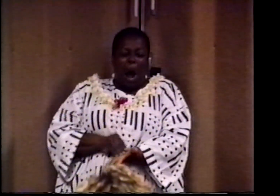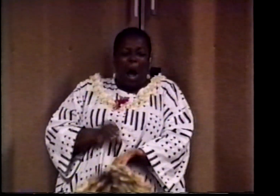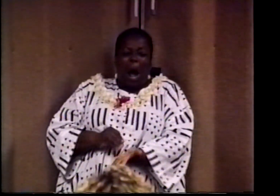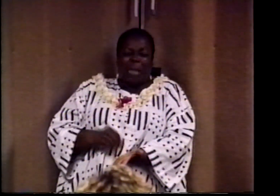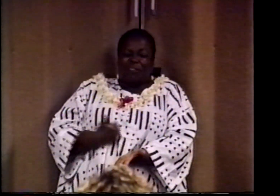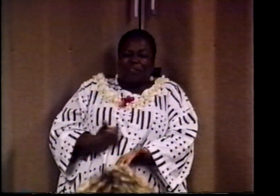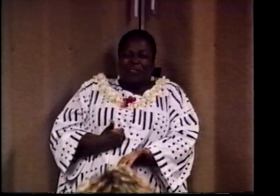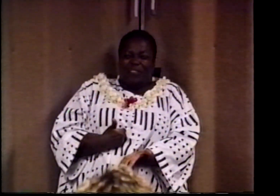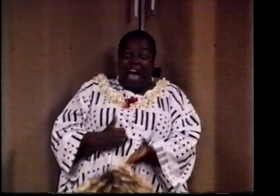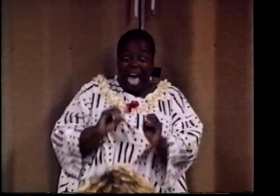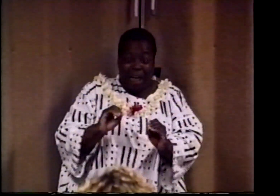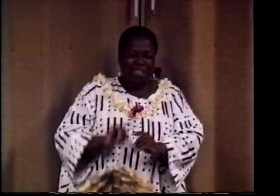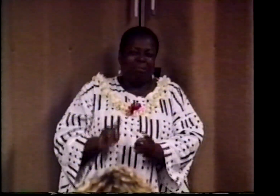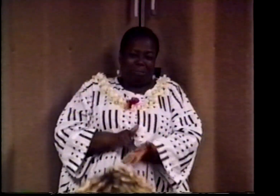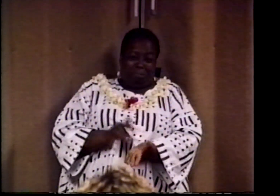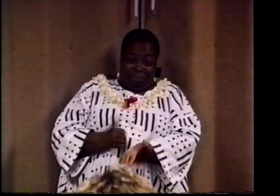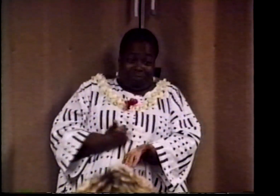students who happened to be African American.